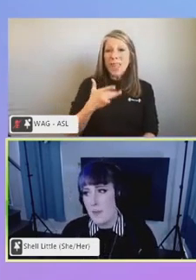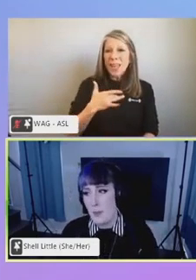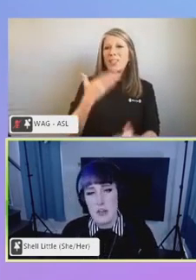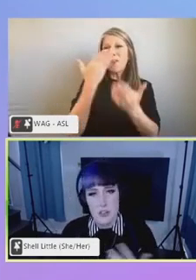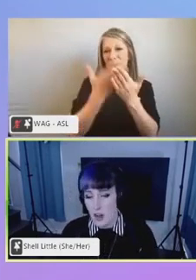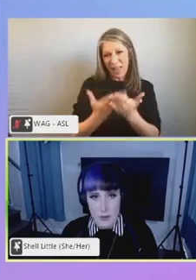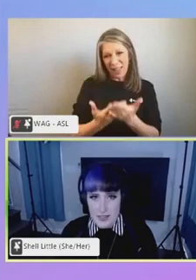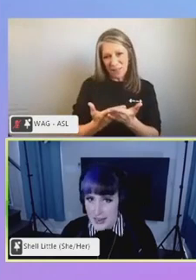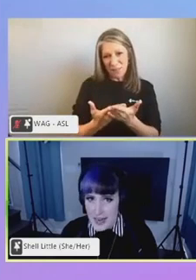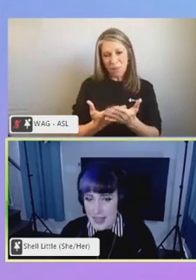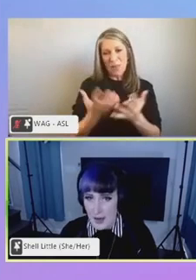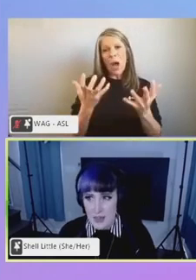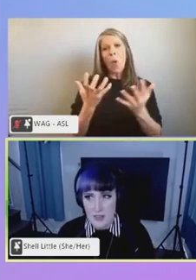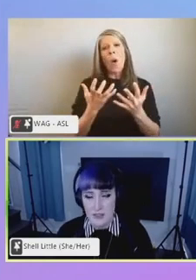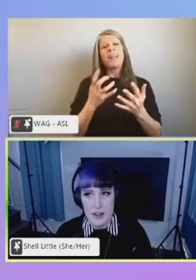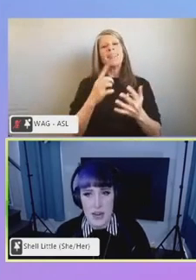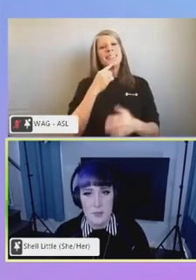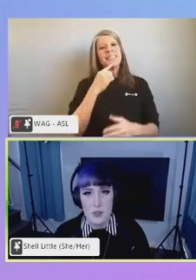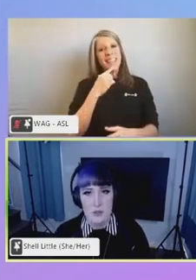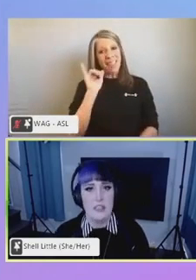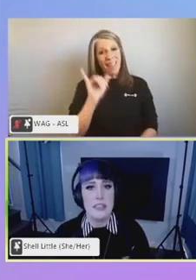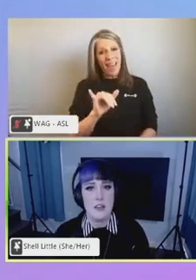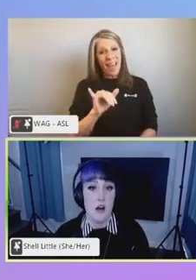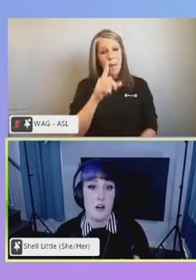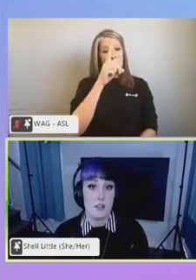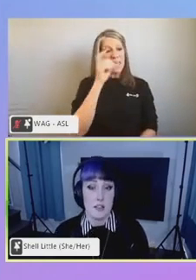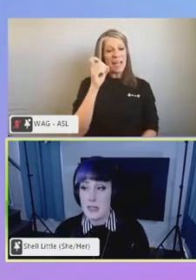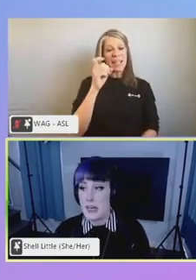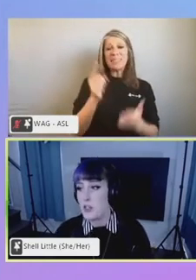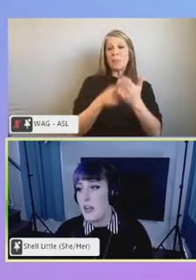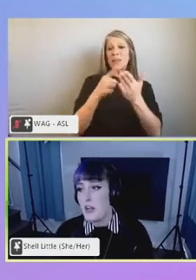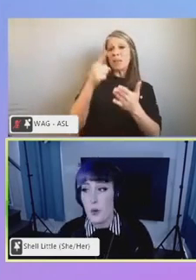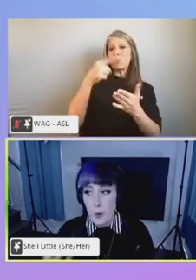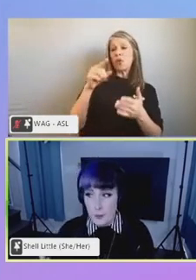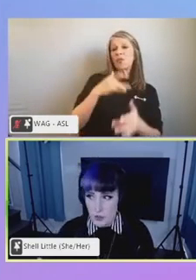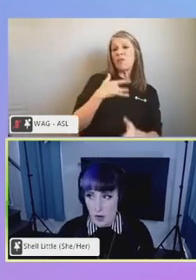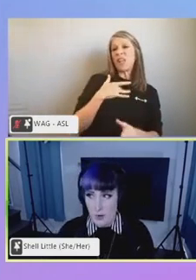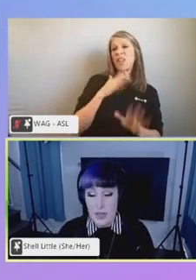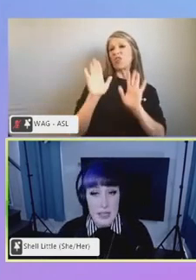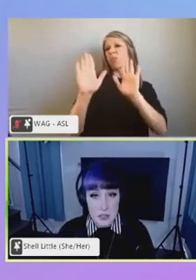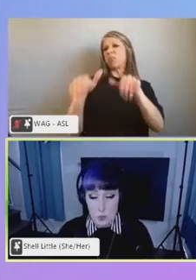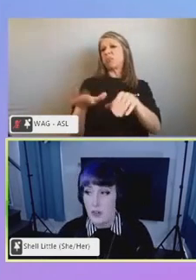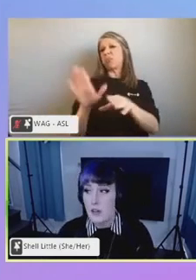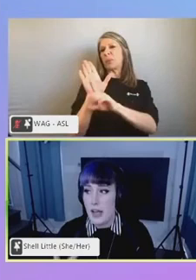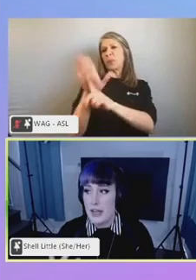anxious about this one. Is a workplace trauma is real and your valid. I want to feelings are start